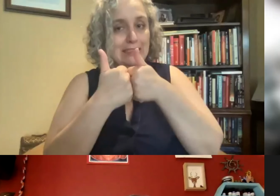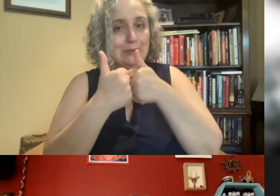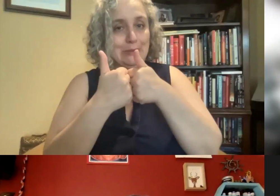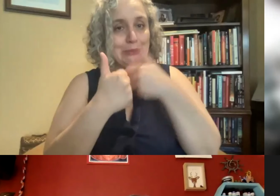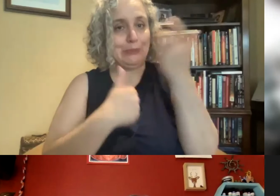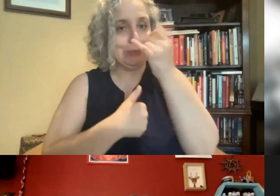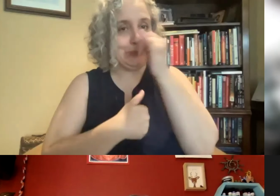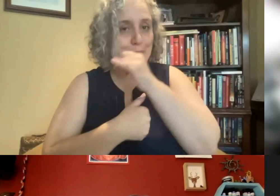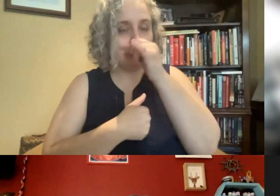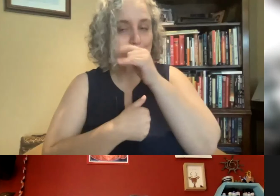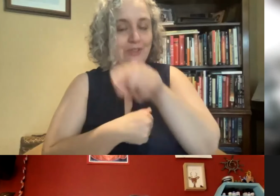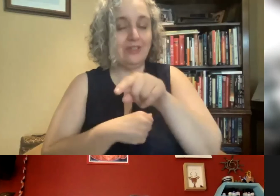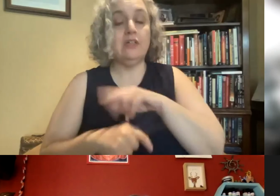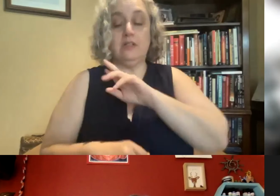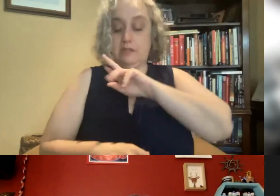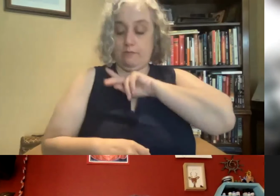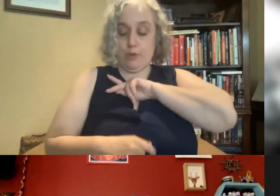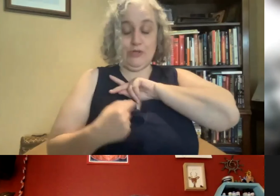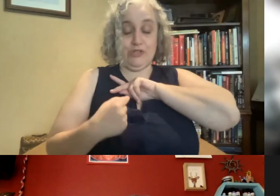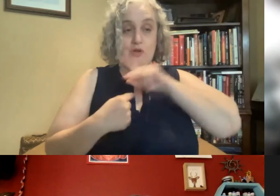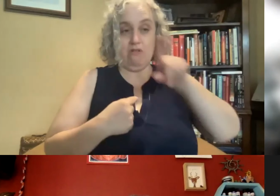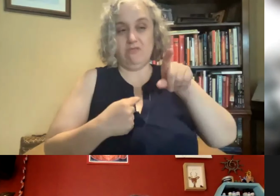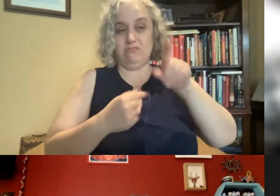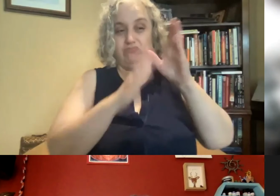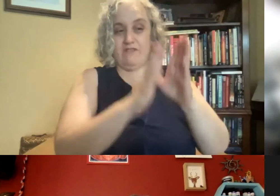personalization again is something that has